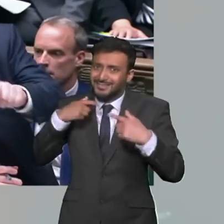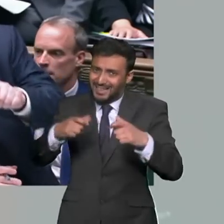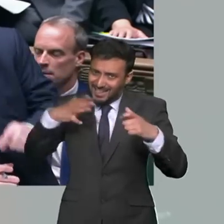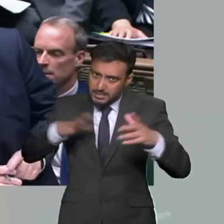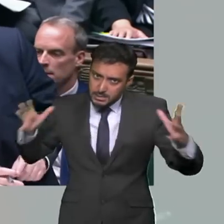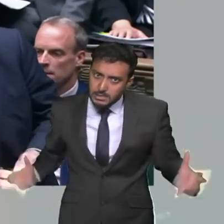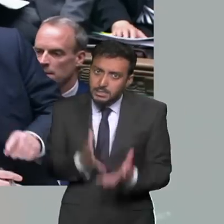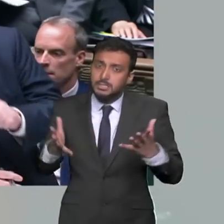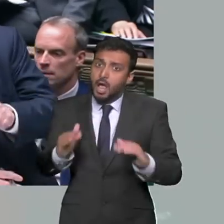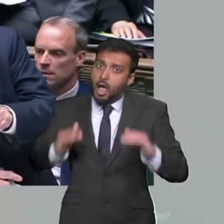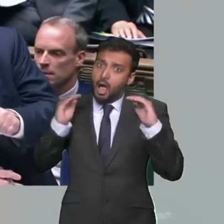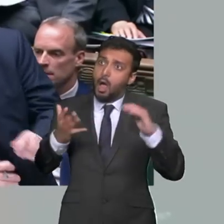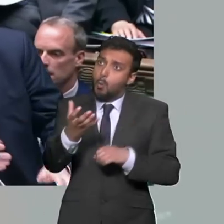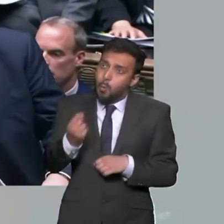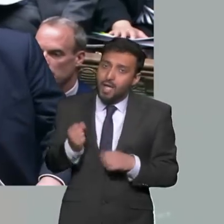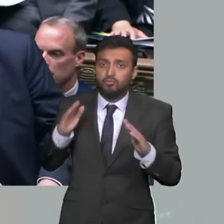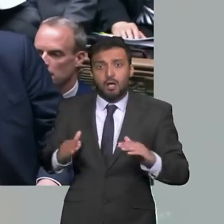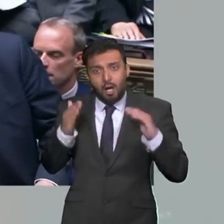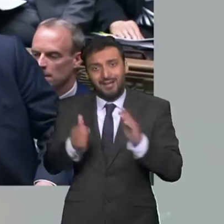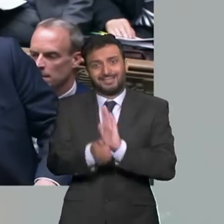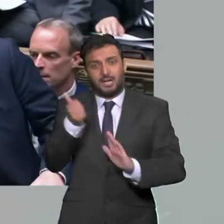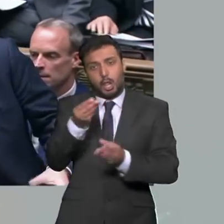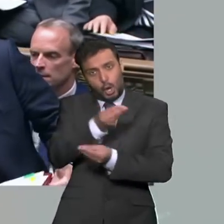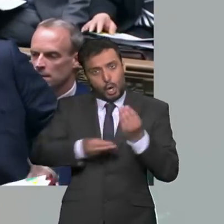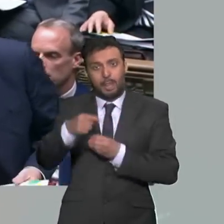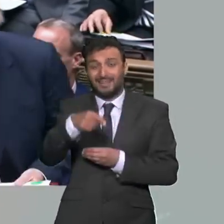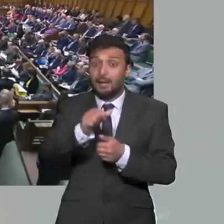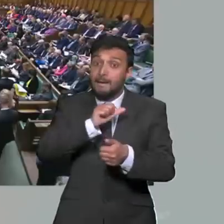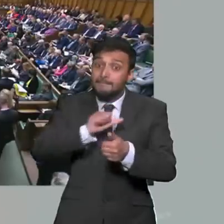The best way to get money into people’s pockets is for them to have a job.